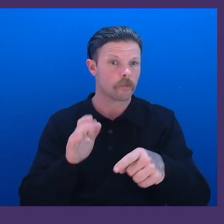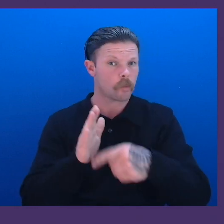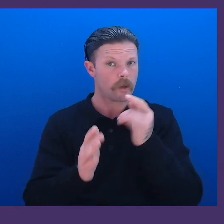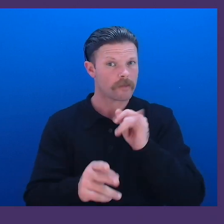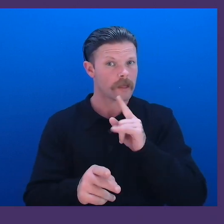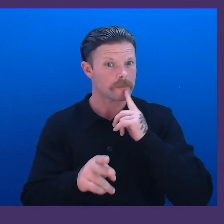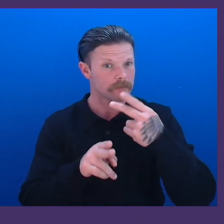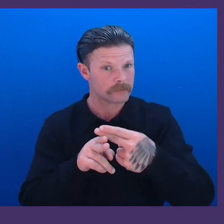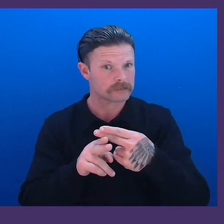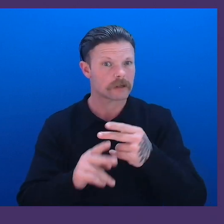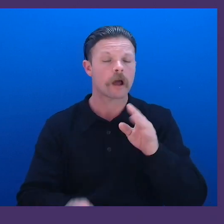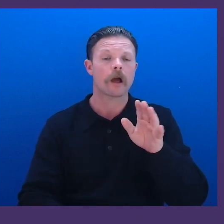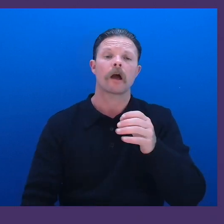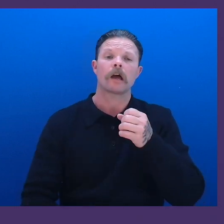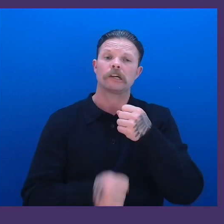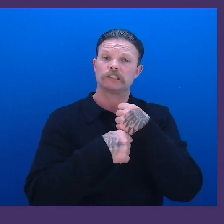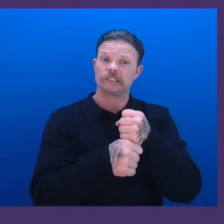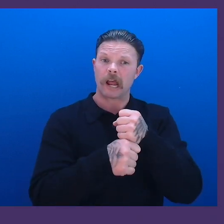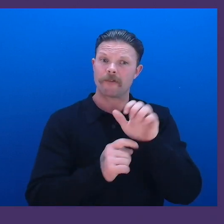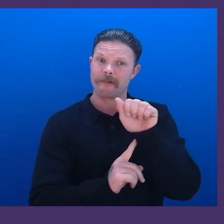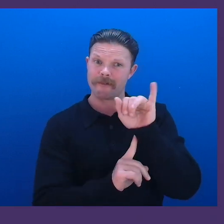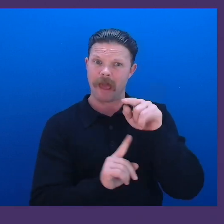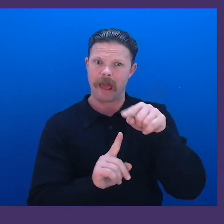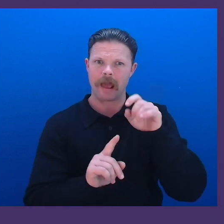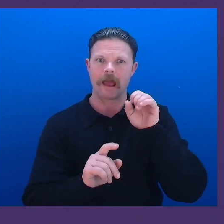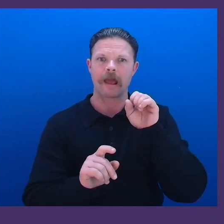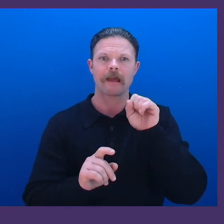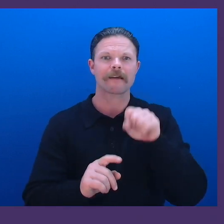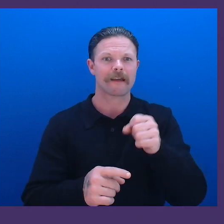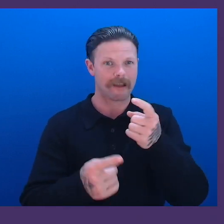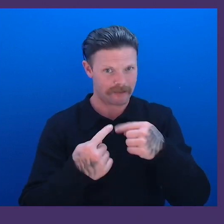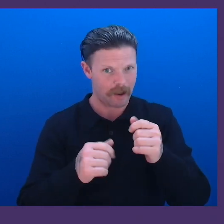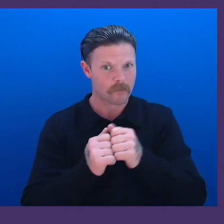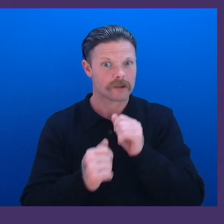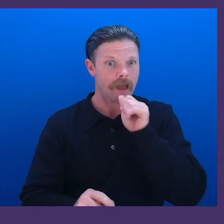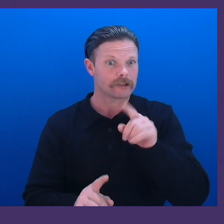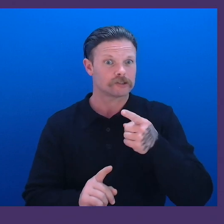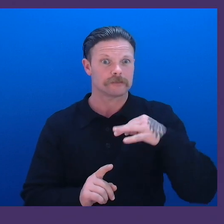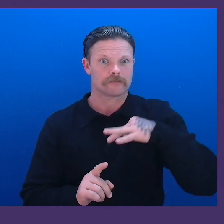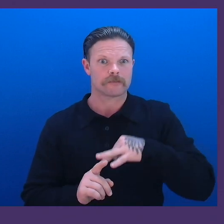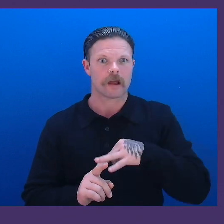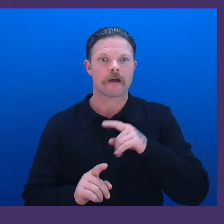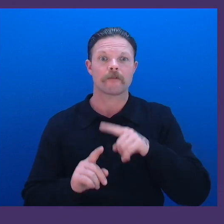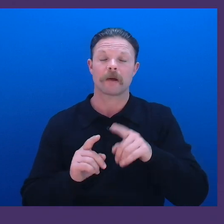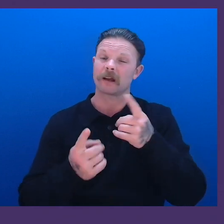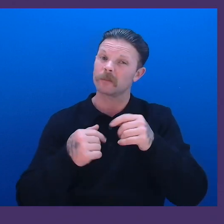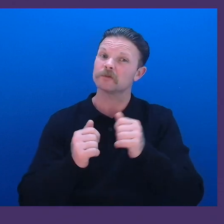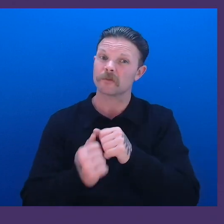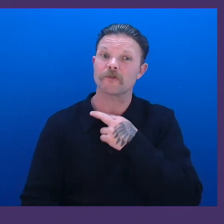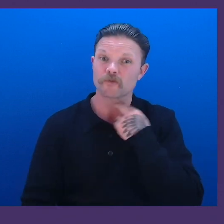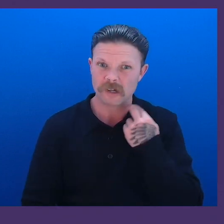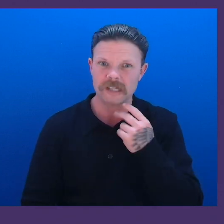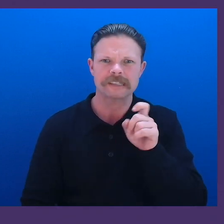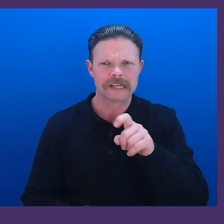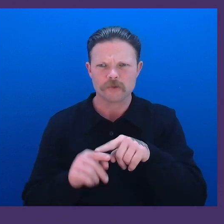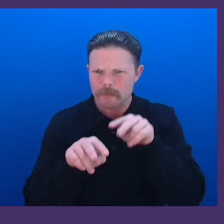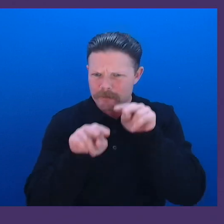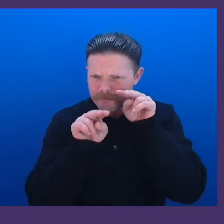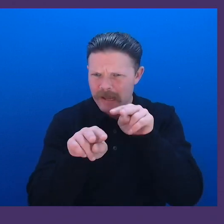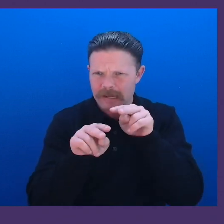It can also come with risks which we absolutely need to mitigate to build those generative AI systems safely,